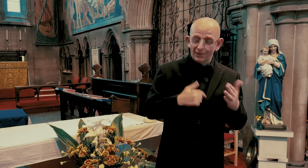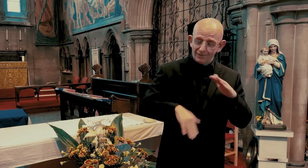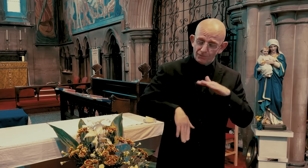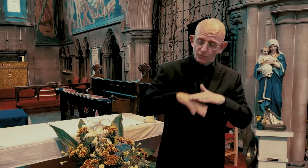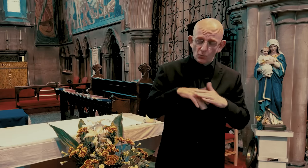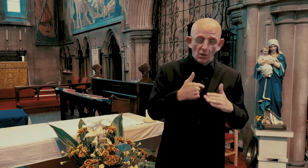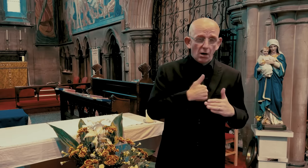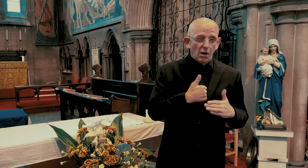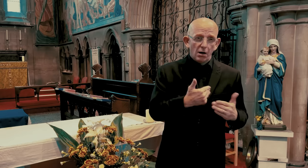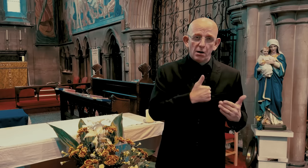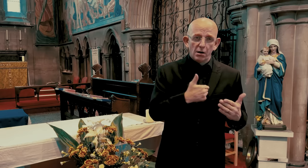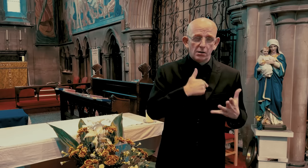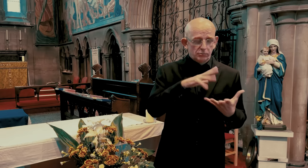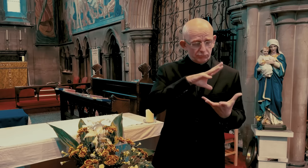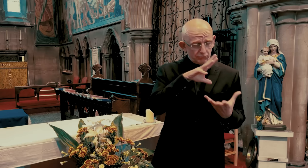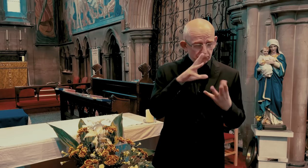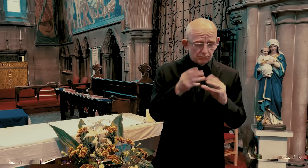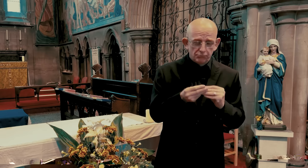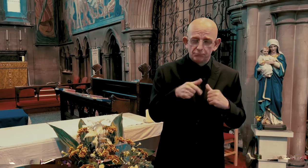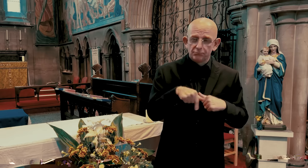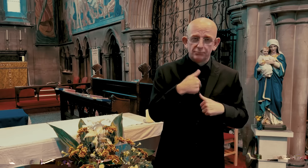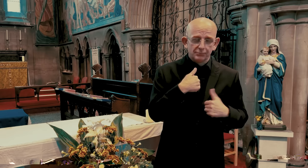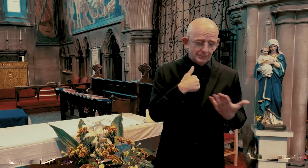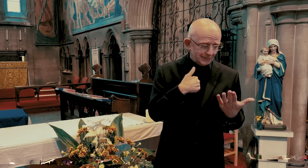With my whole heart I seek you.